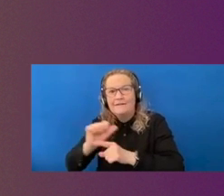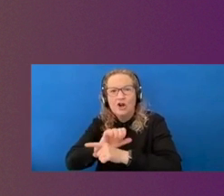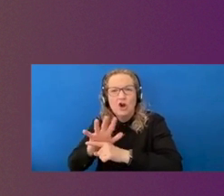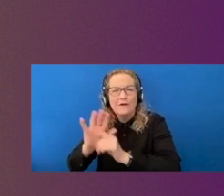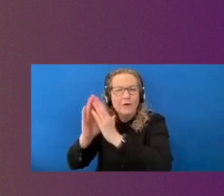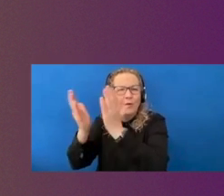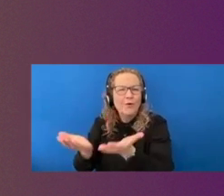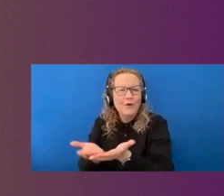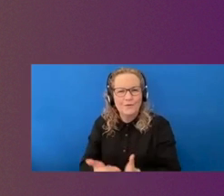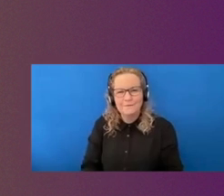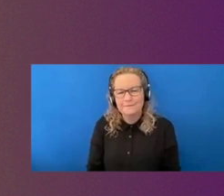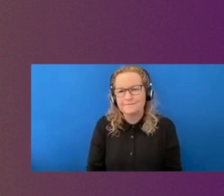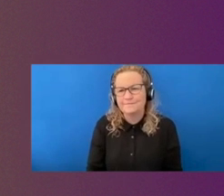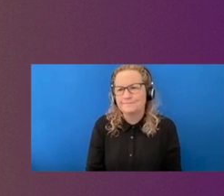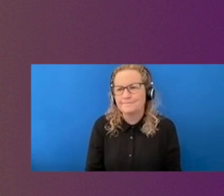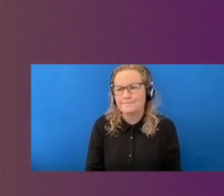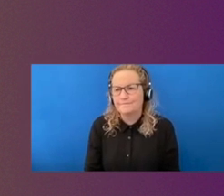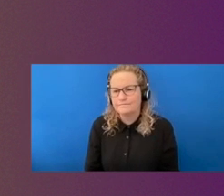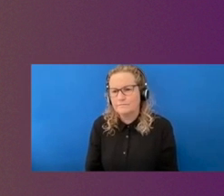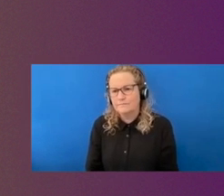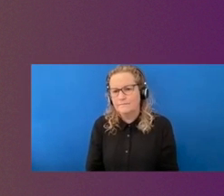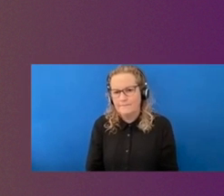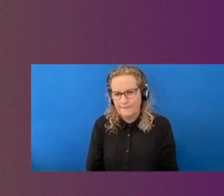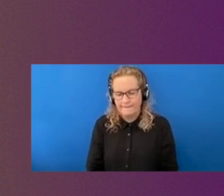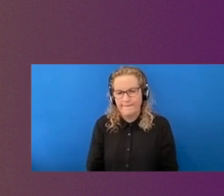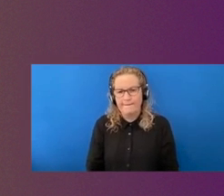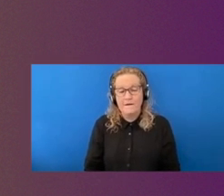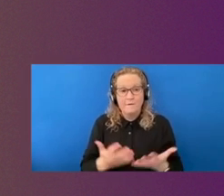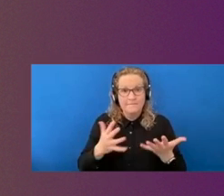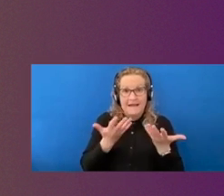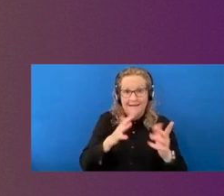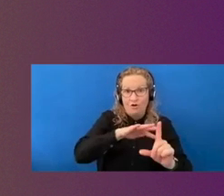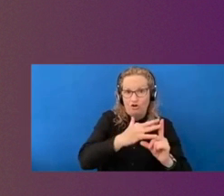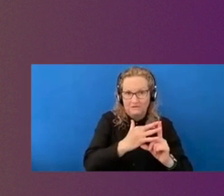so um again to set context access to success supports the development of future leaders